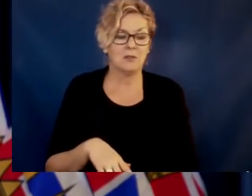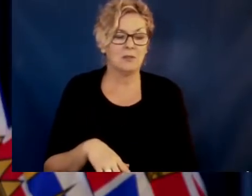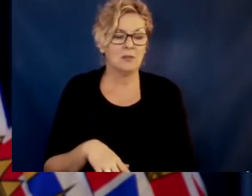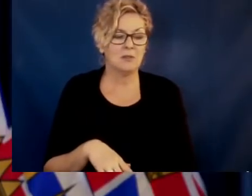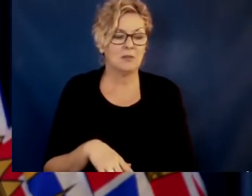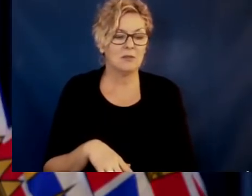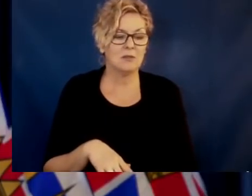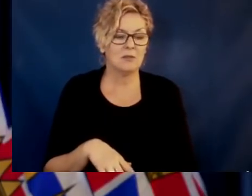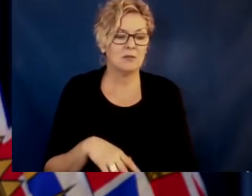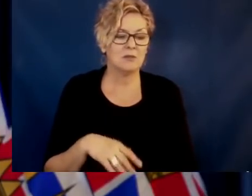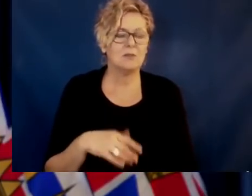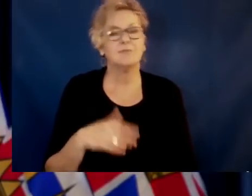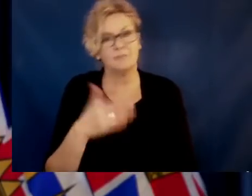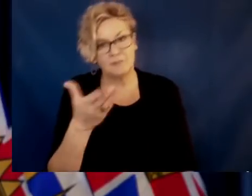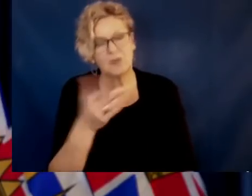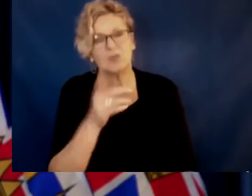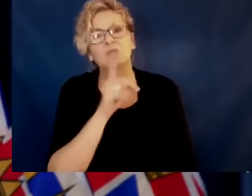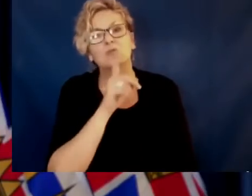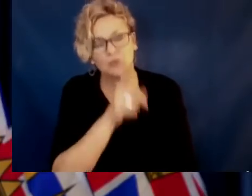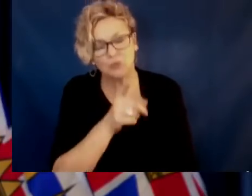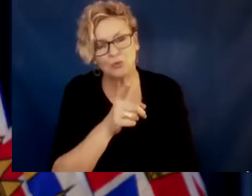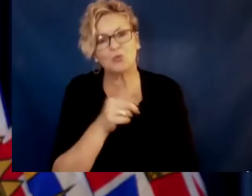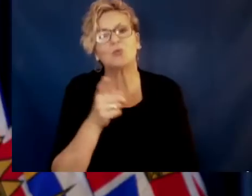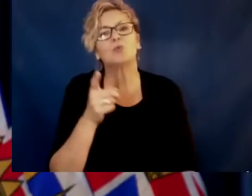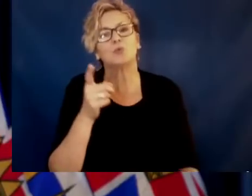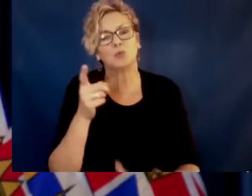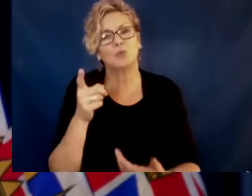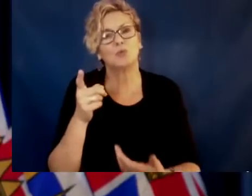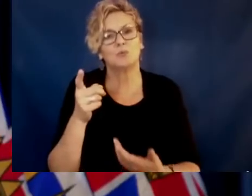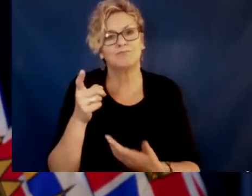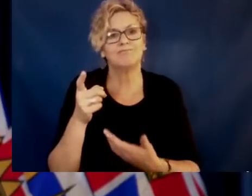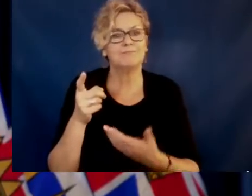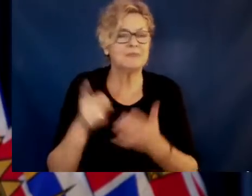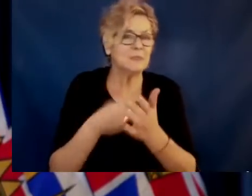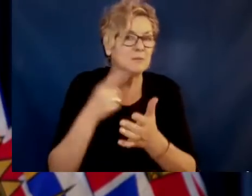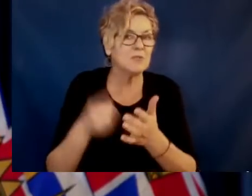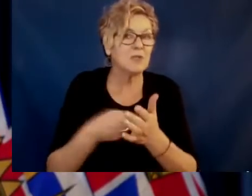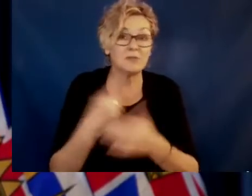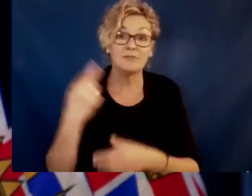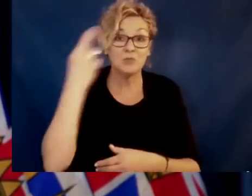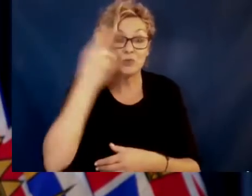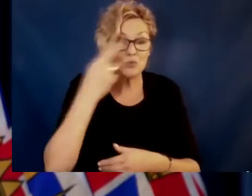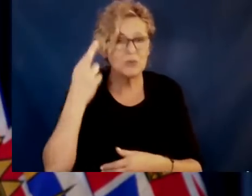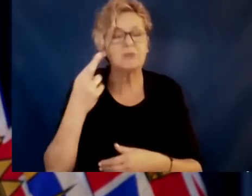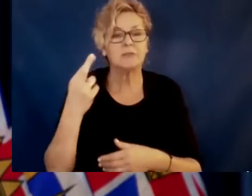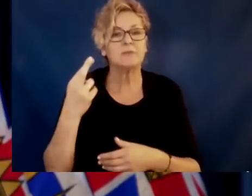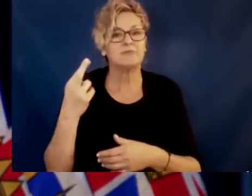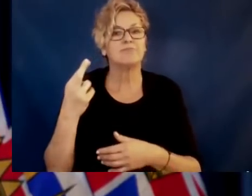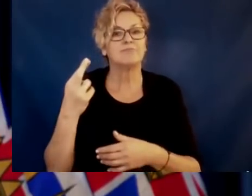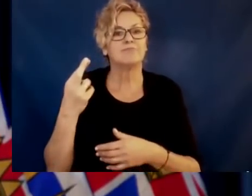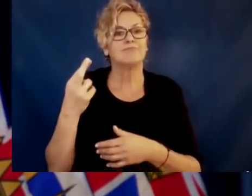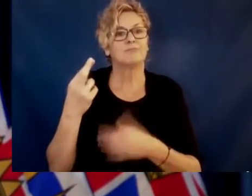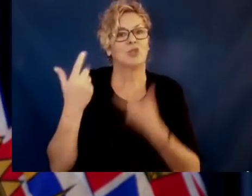essential workers. Many of our poultry--proofing plants, the fruit-proofing